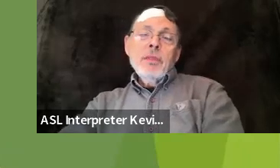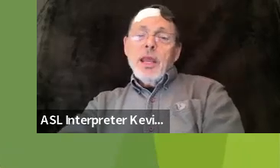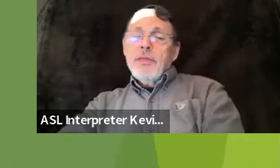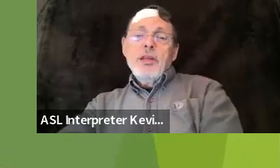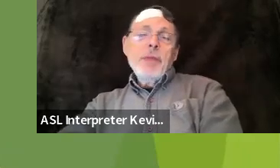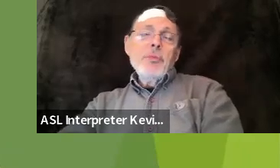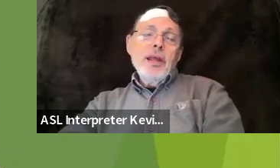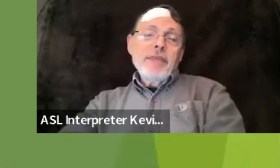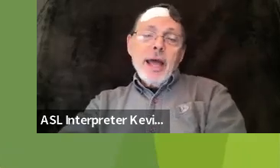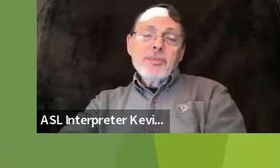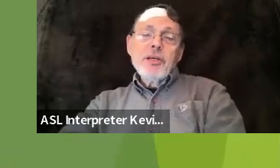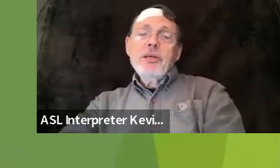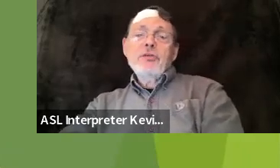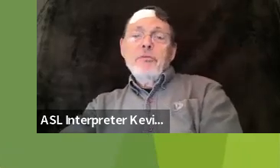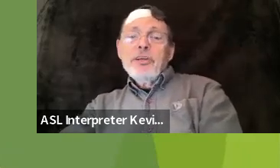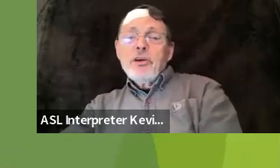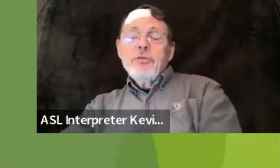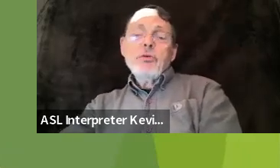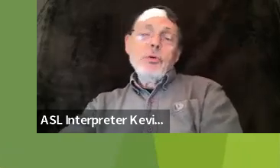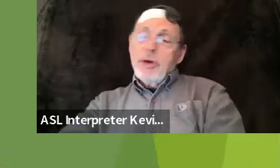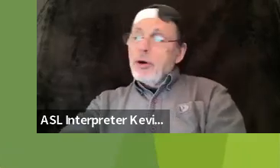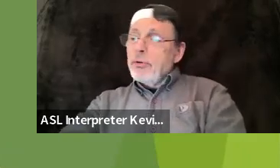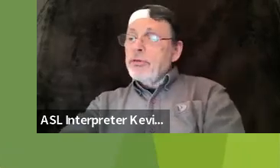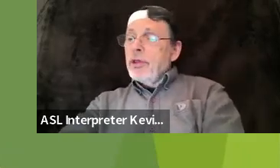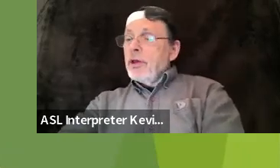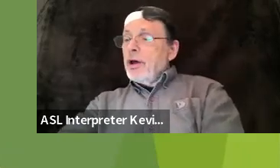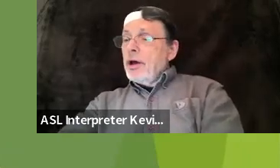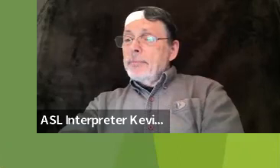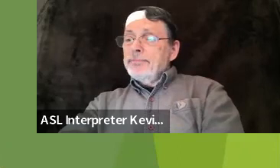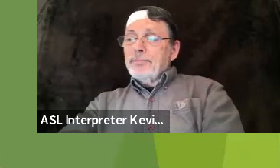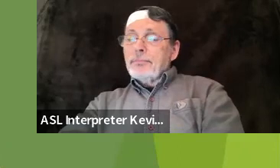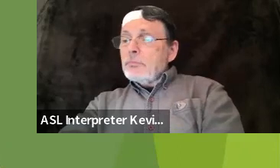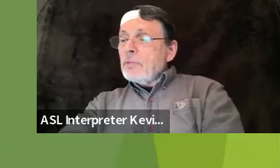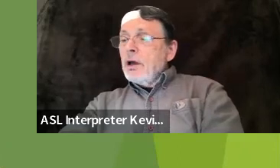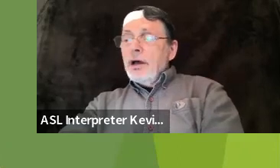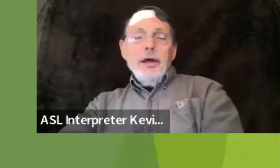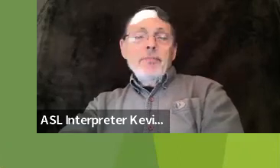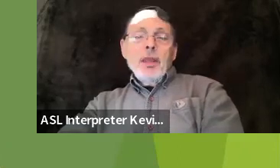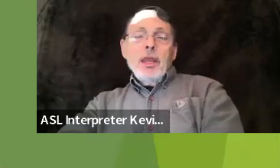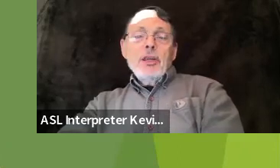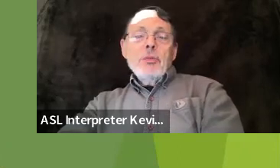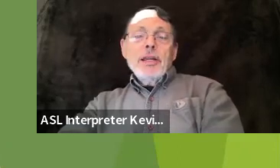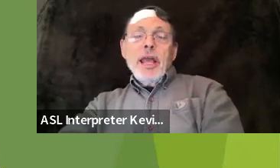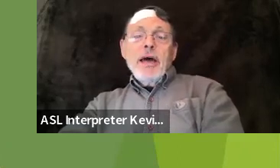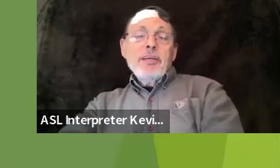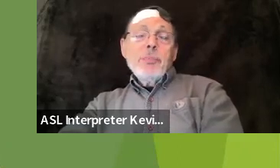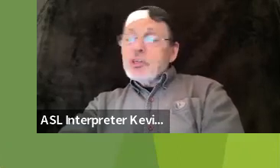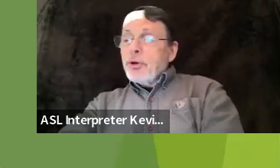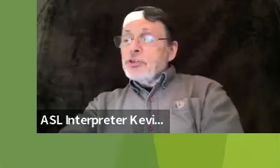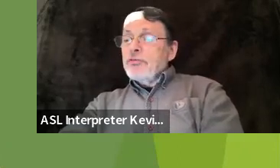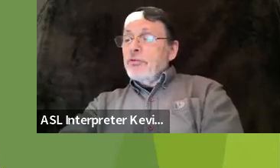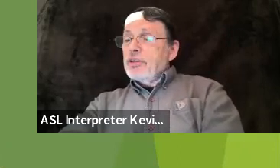And then you might want to have captions or voiceover or both., and you might have a spokesperson,